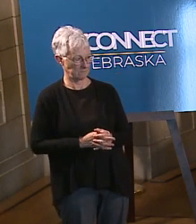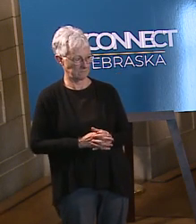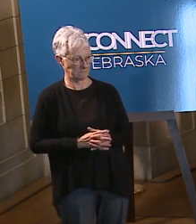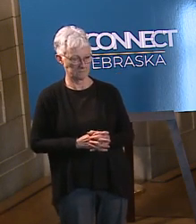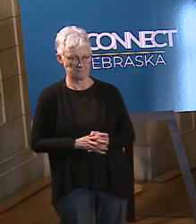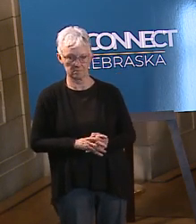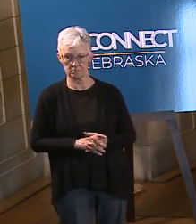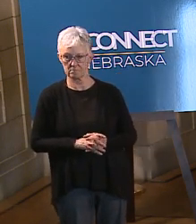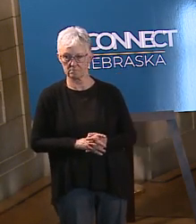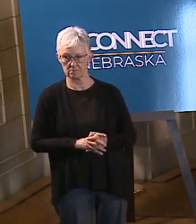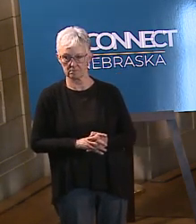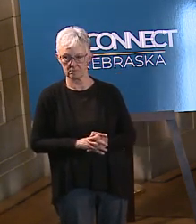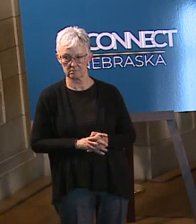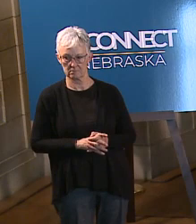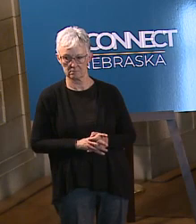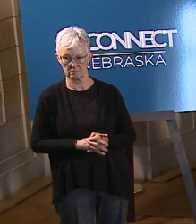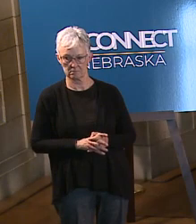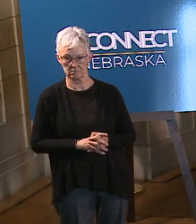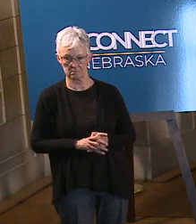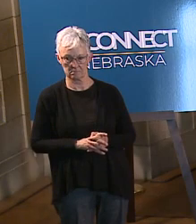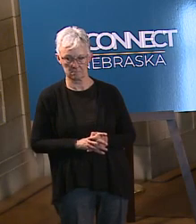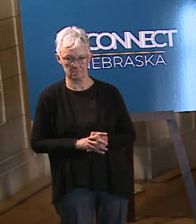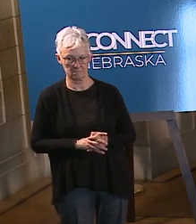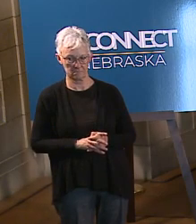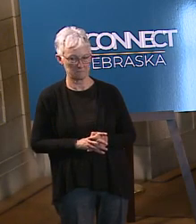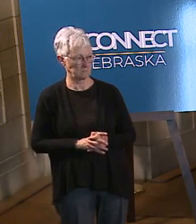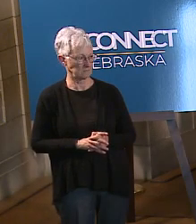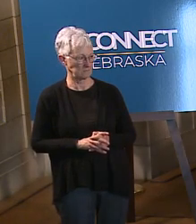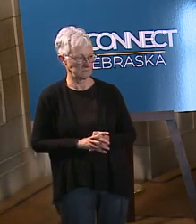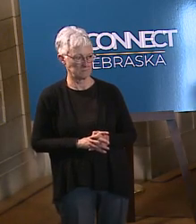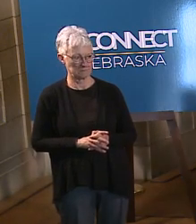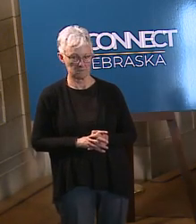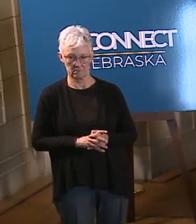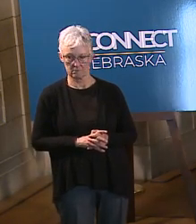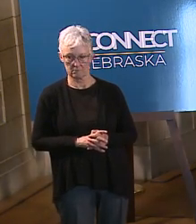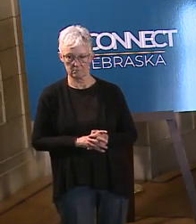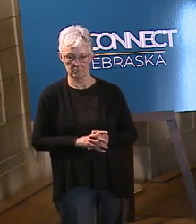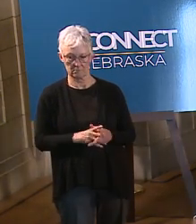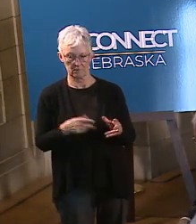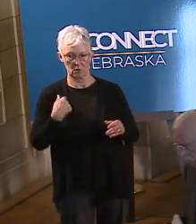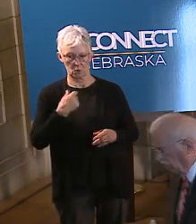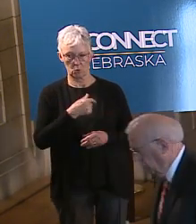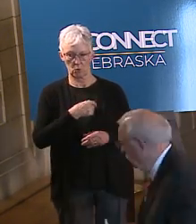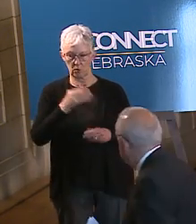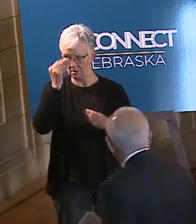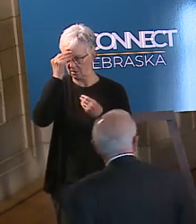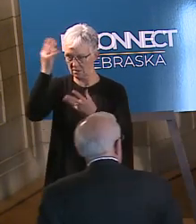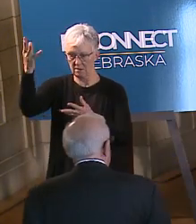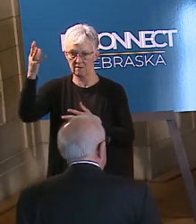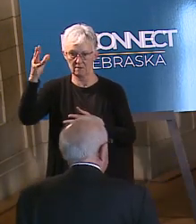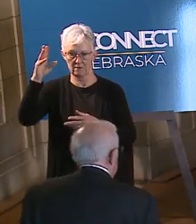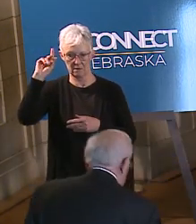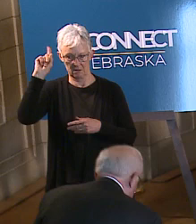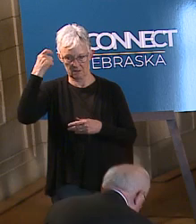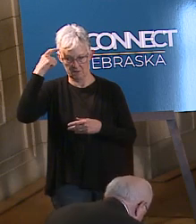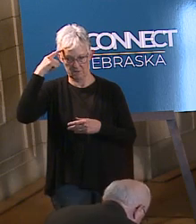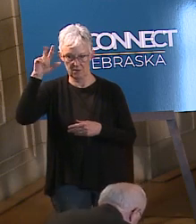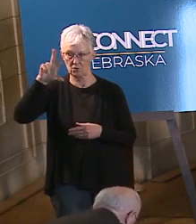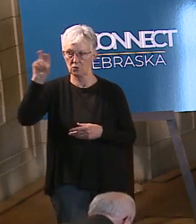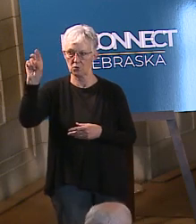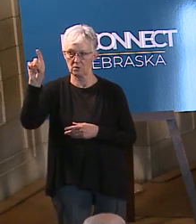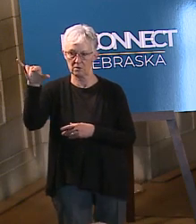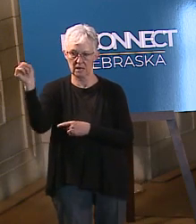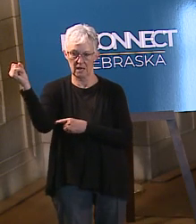COME IN AND GET SERVICES.